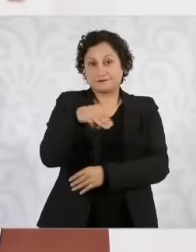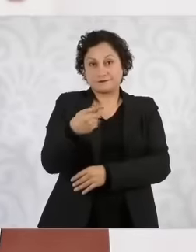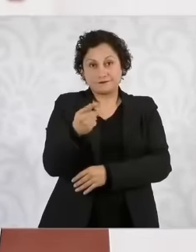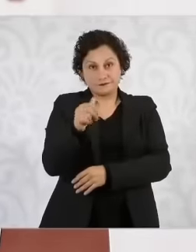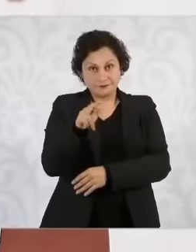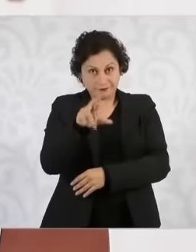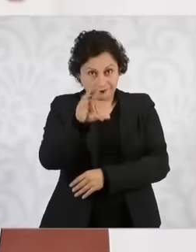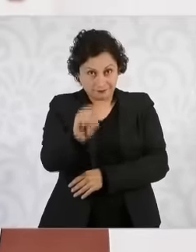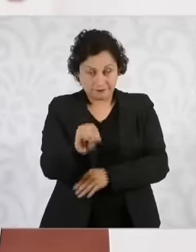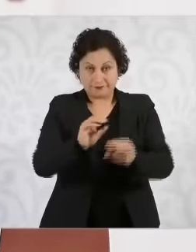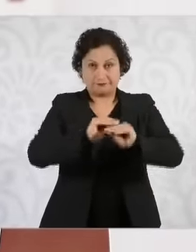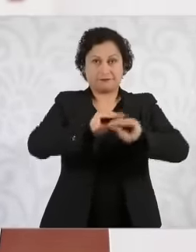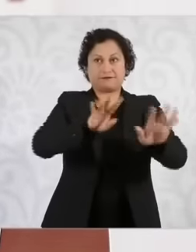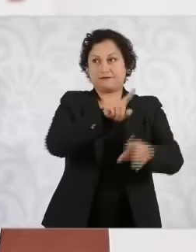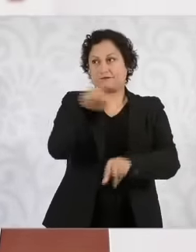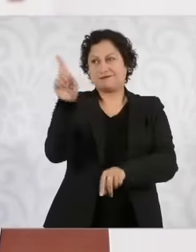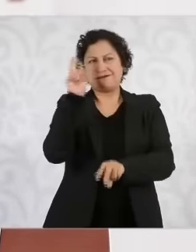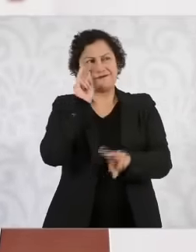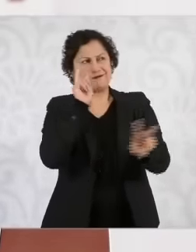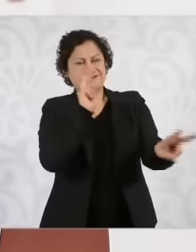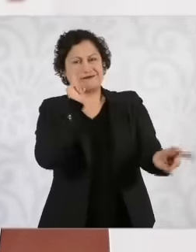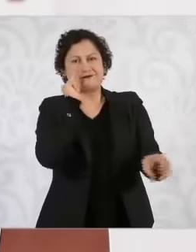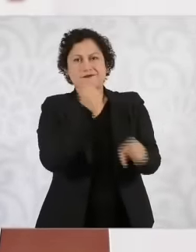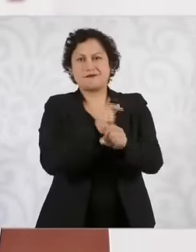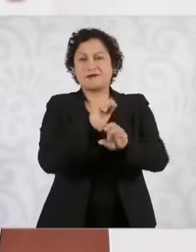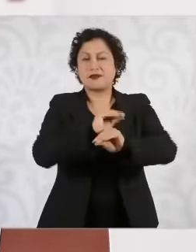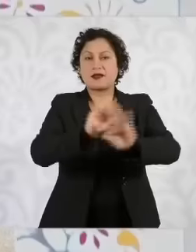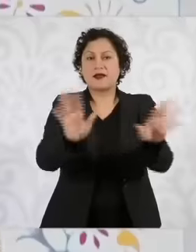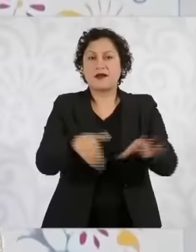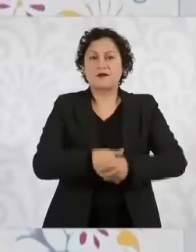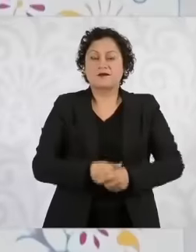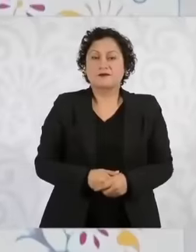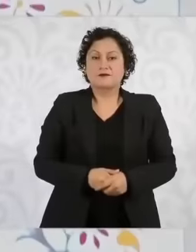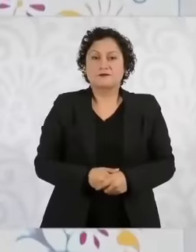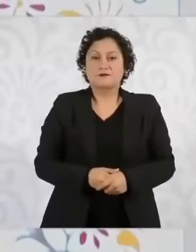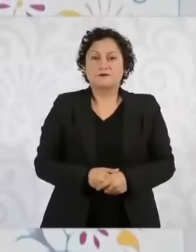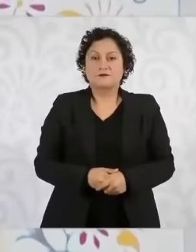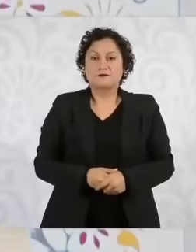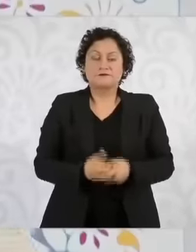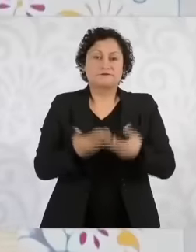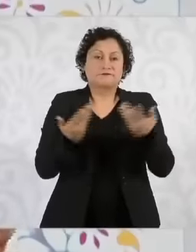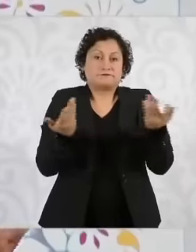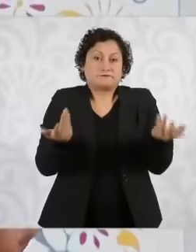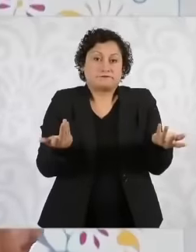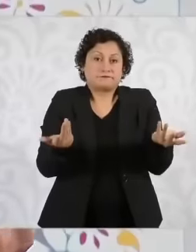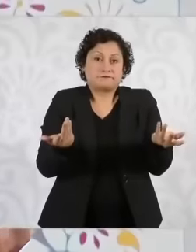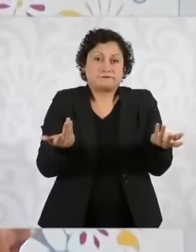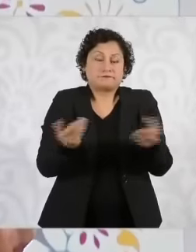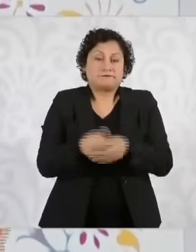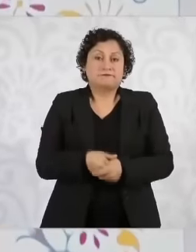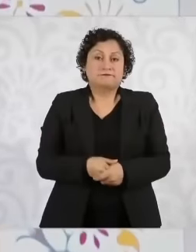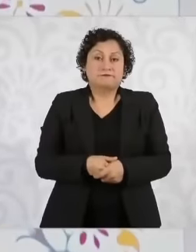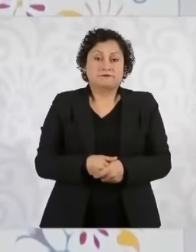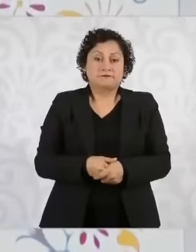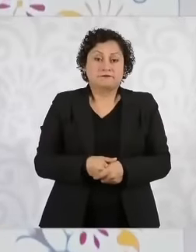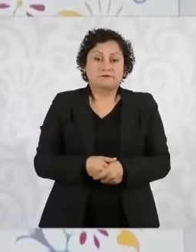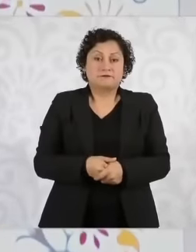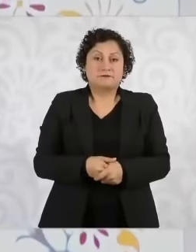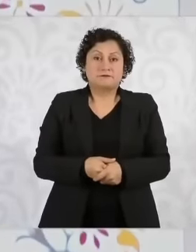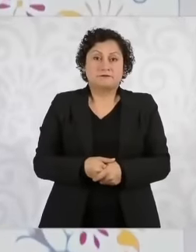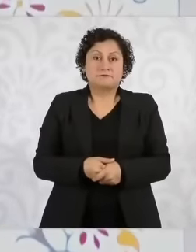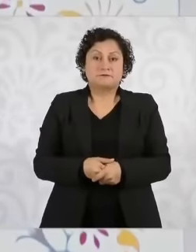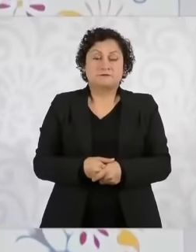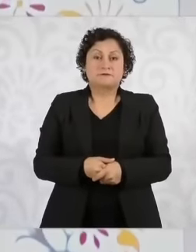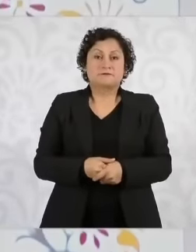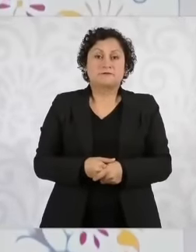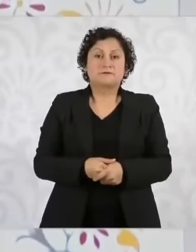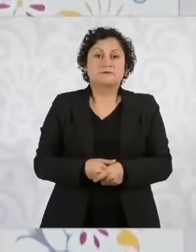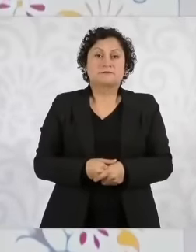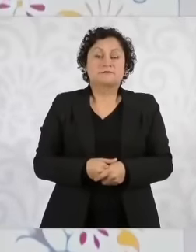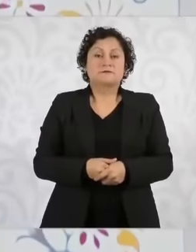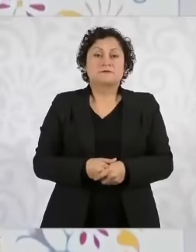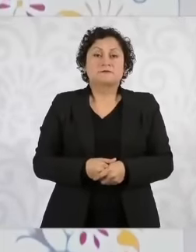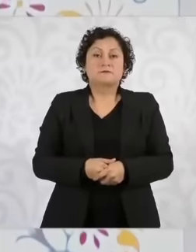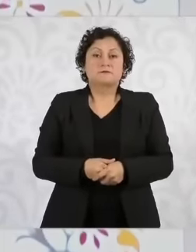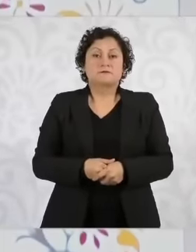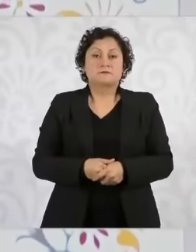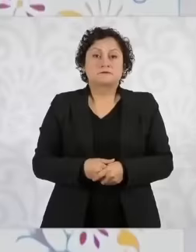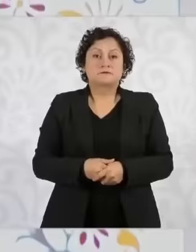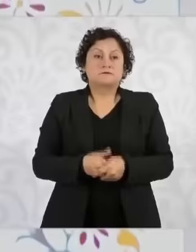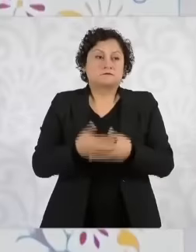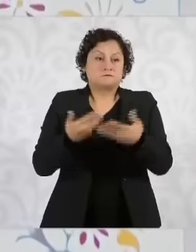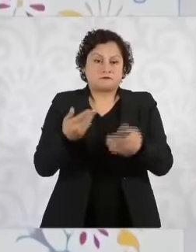notoriously and the doors are opened to them in many ways and